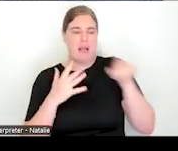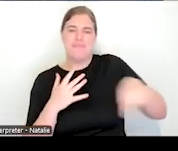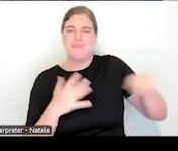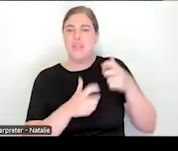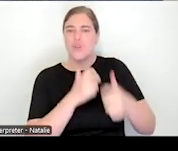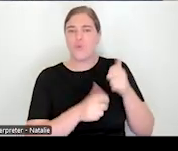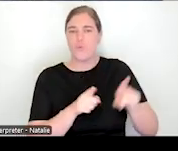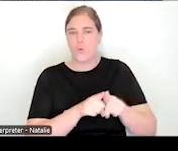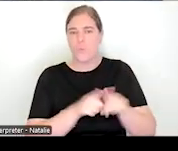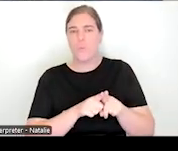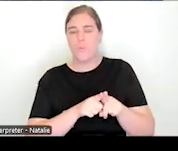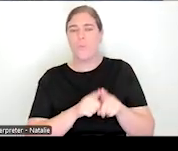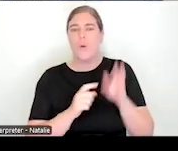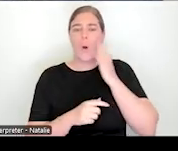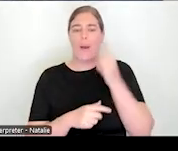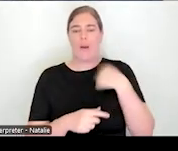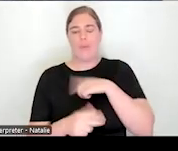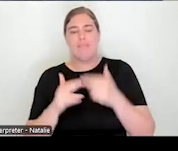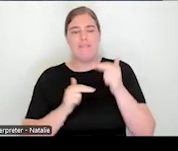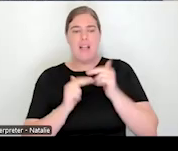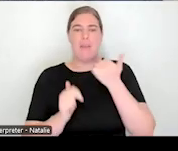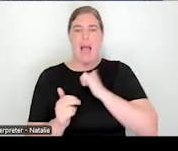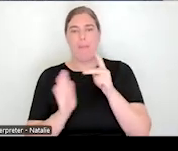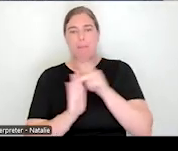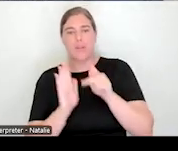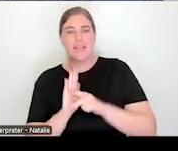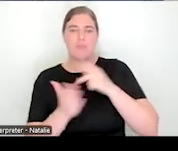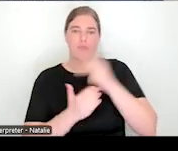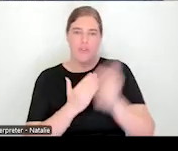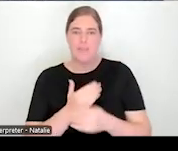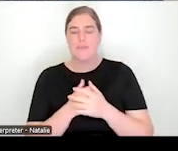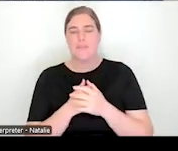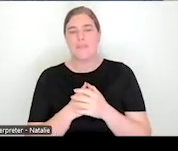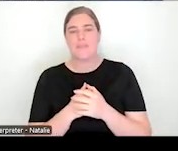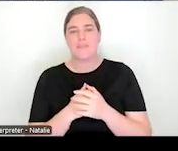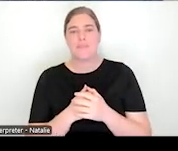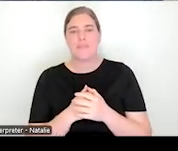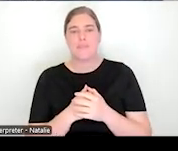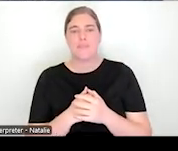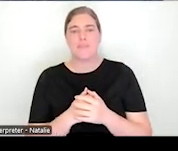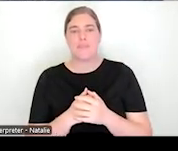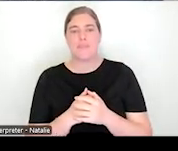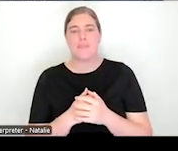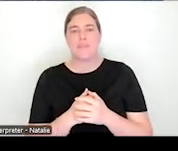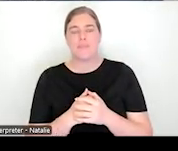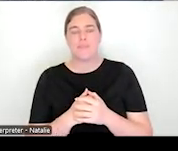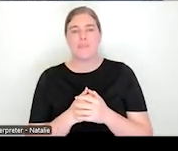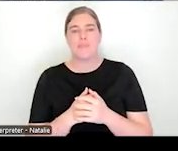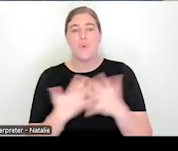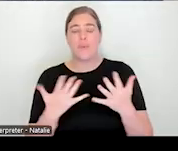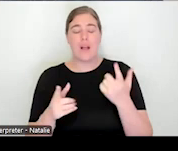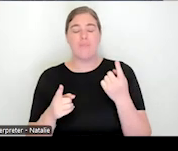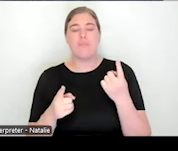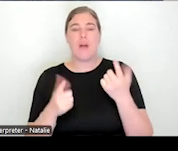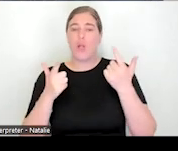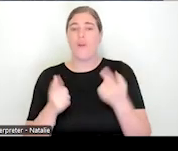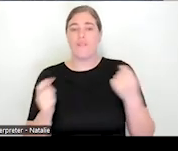developing or reforming policies and programs. There is a lot of reform happening, particularly